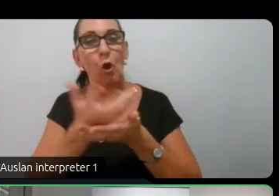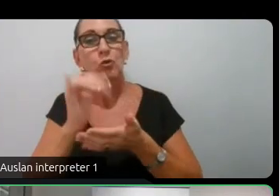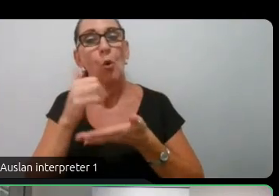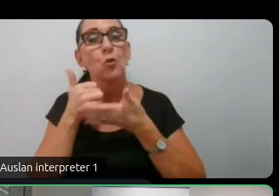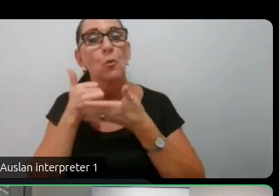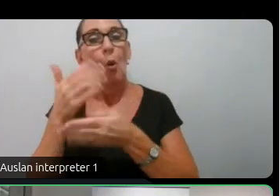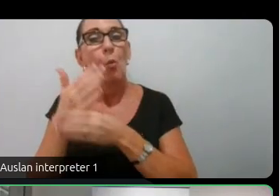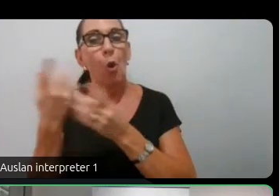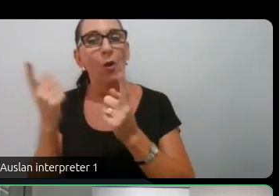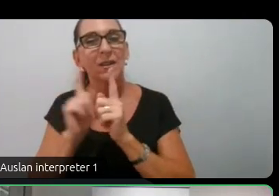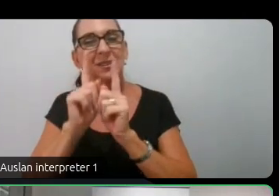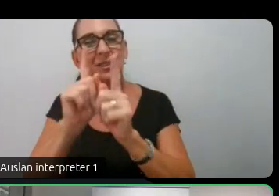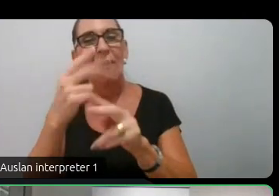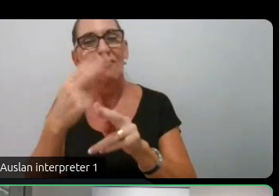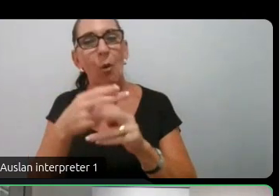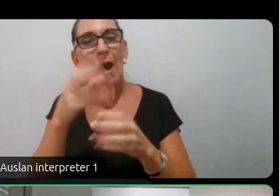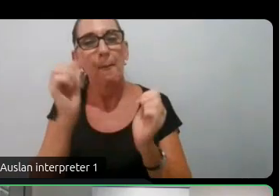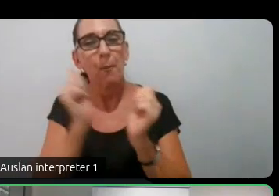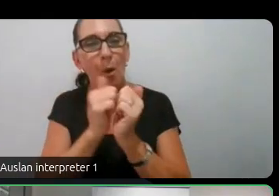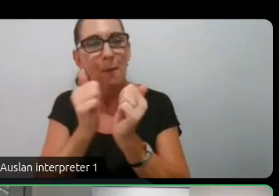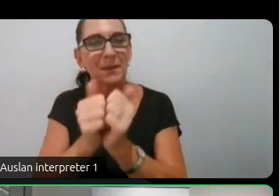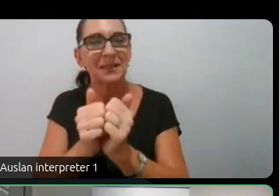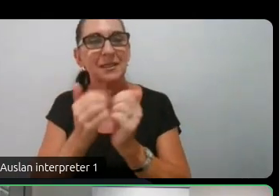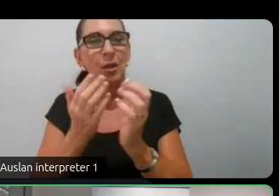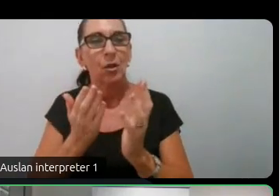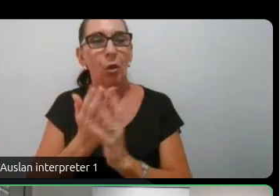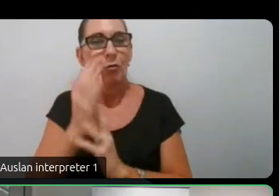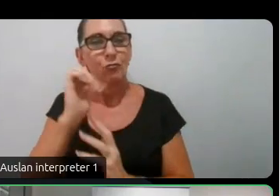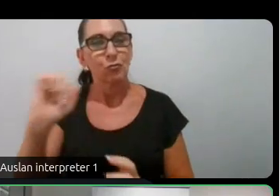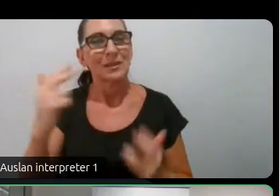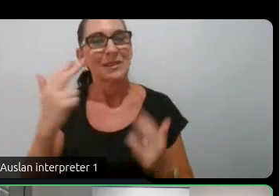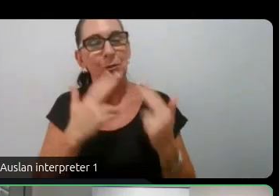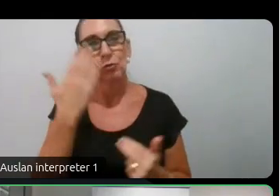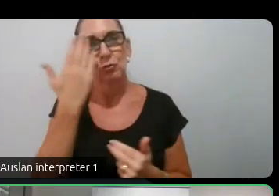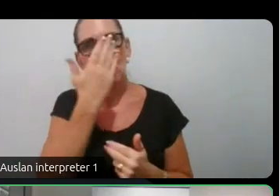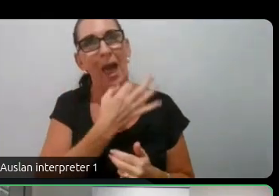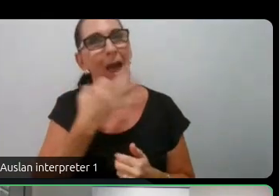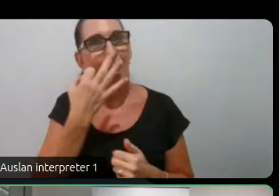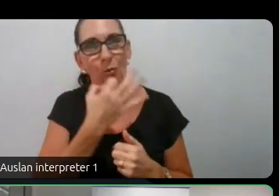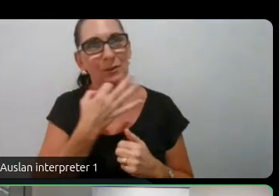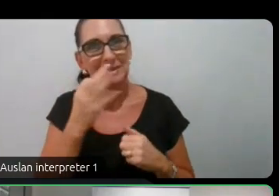um or support workers during typical hours. The reason that this is is that uh it either falls